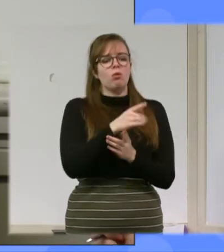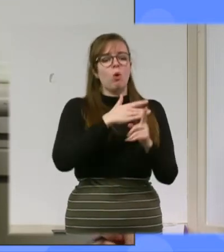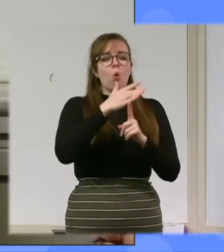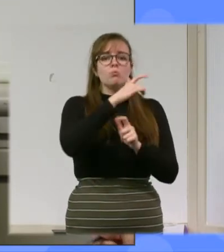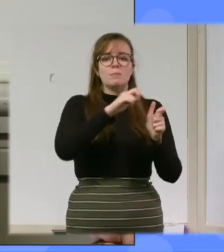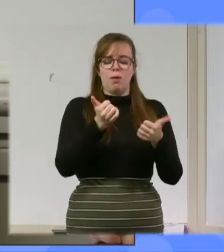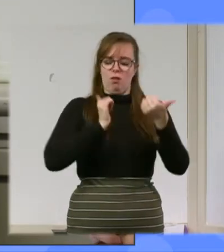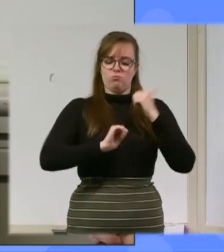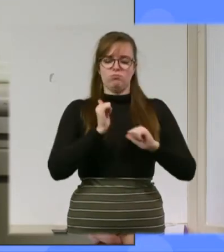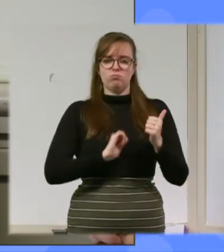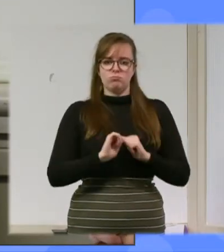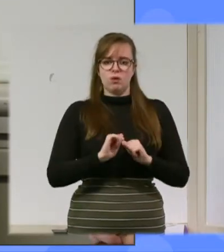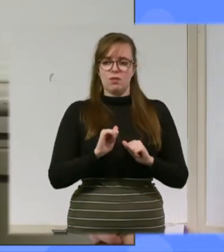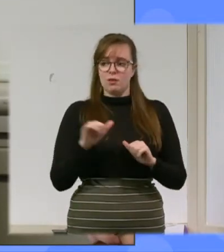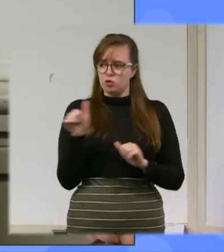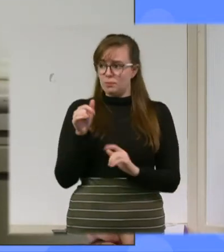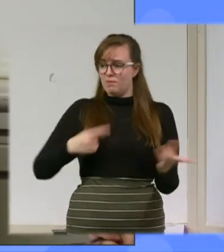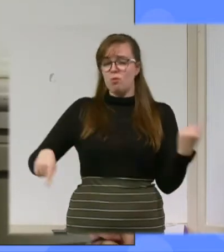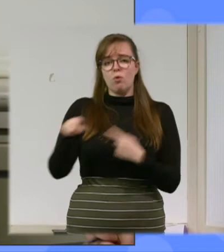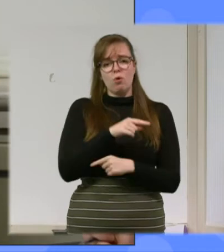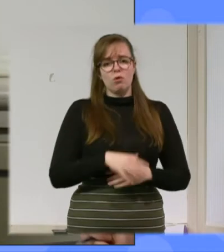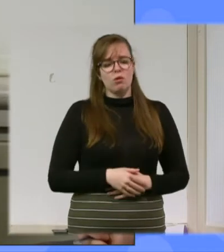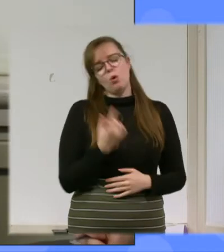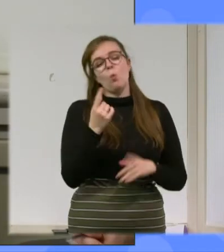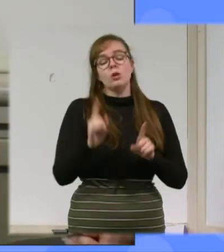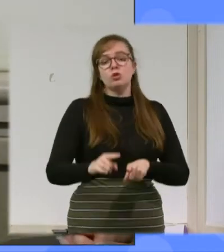should be for all of us one of the one of the challenges that we will face in